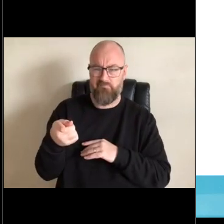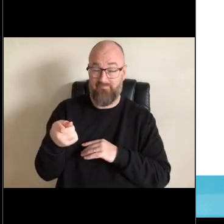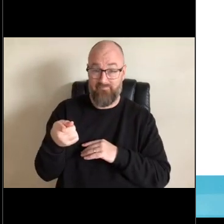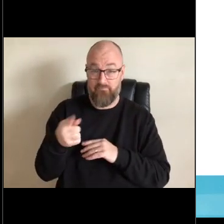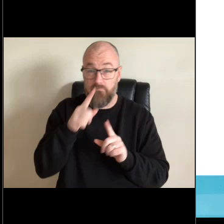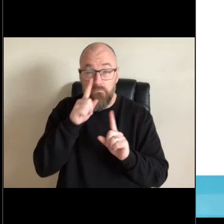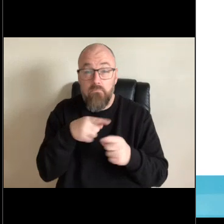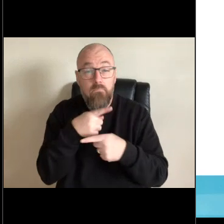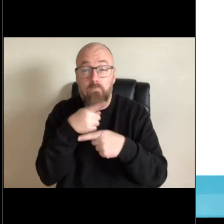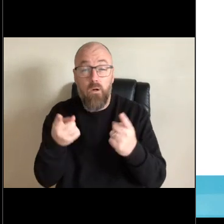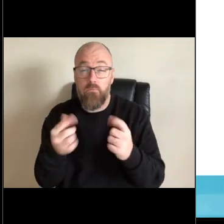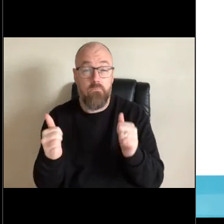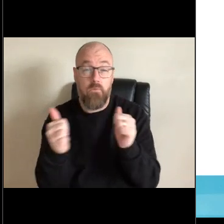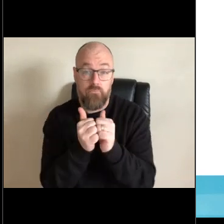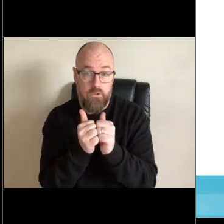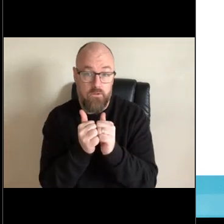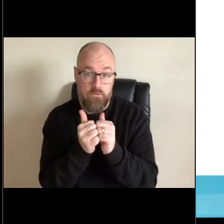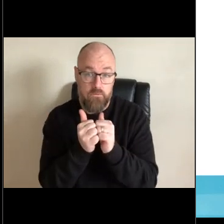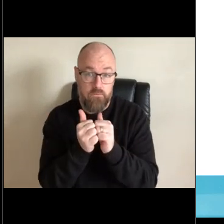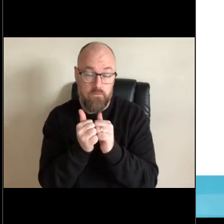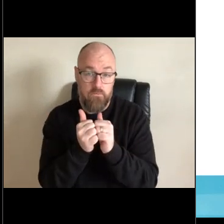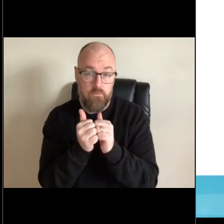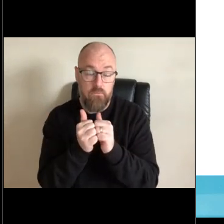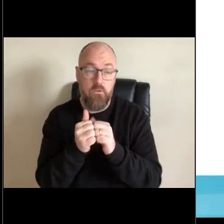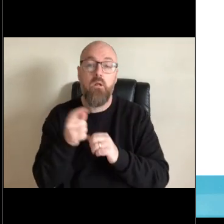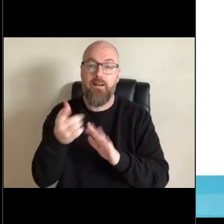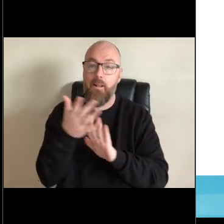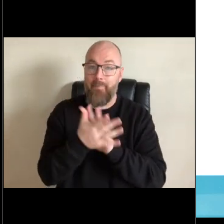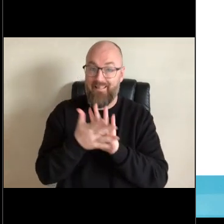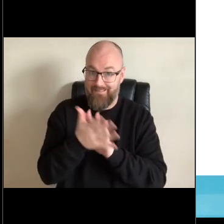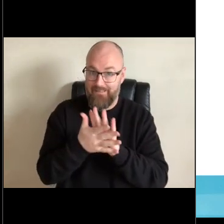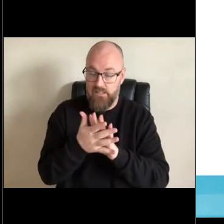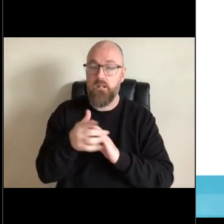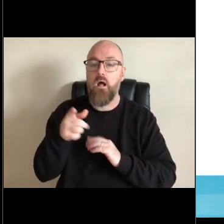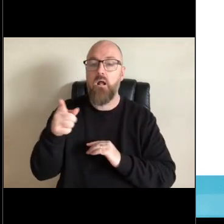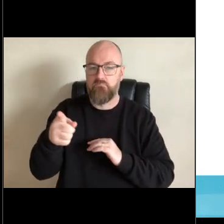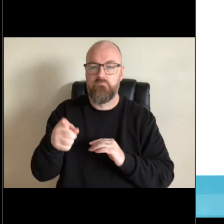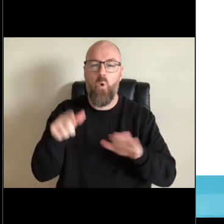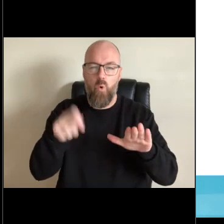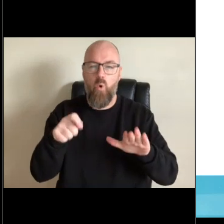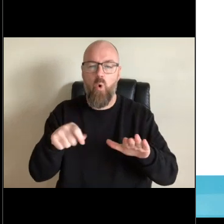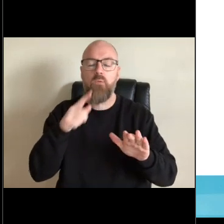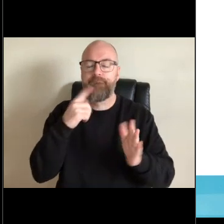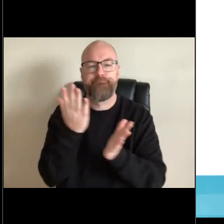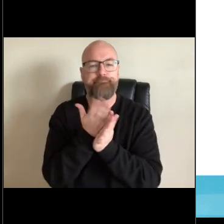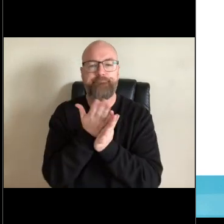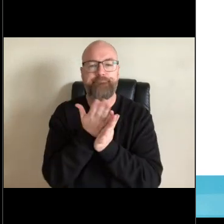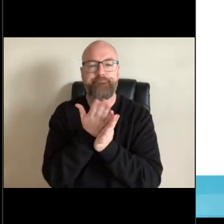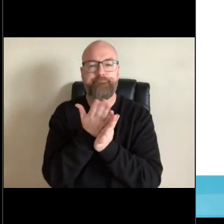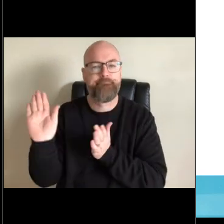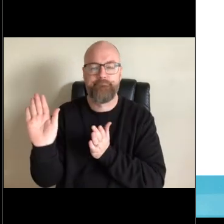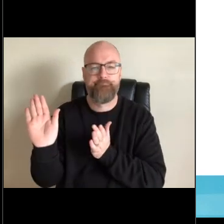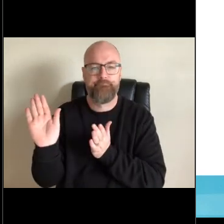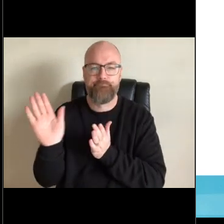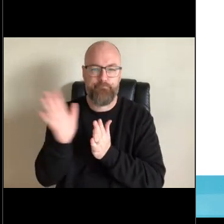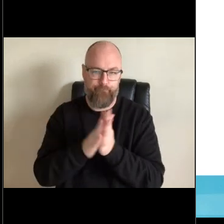of succeeding then the court can dismiss the case right at the beginning um and that then